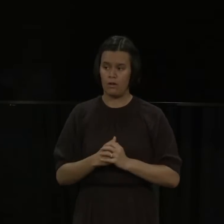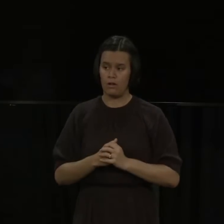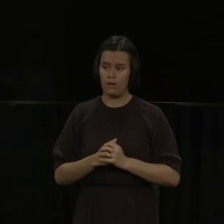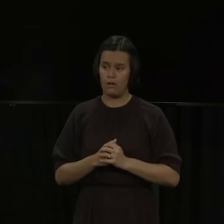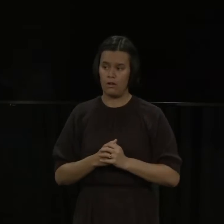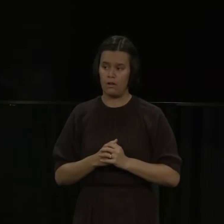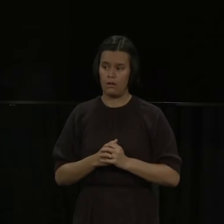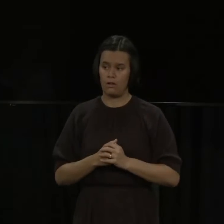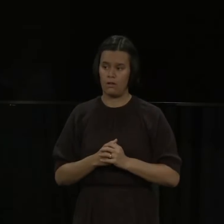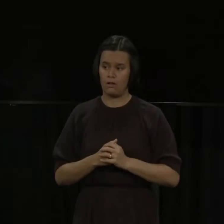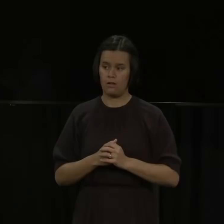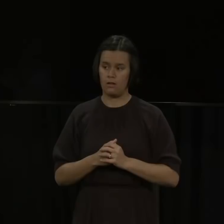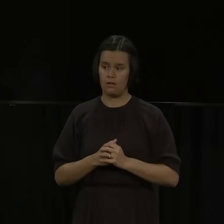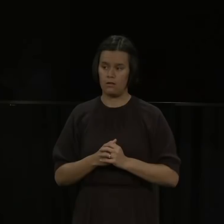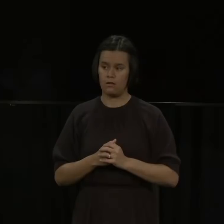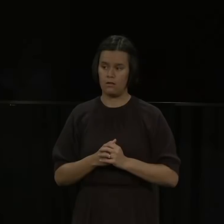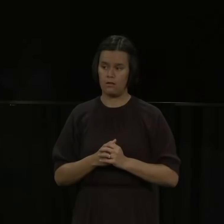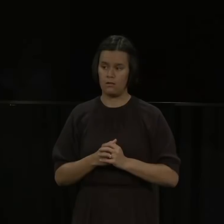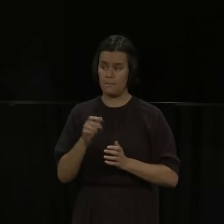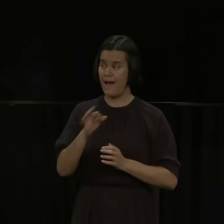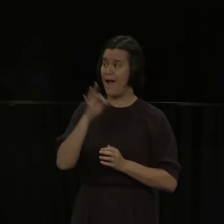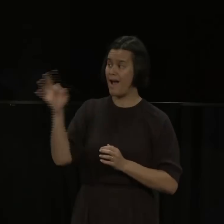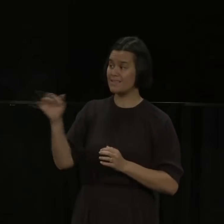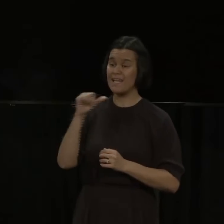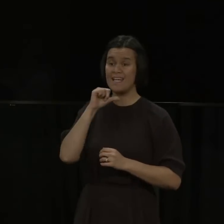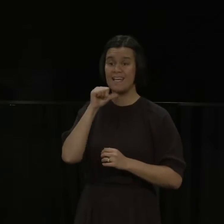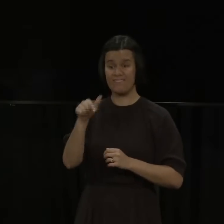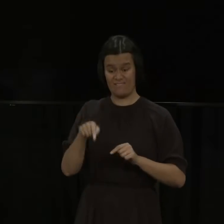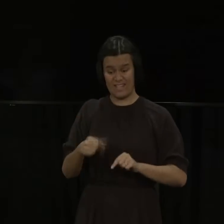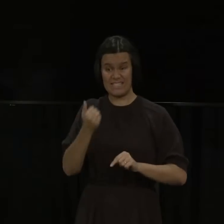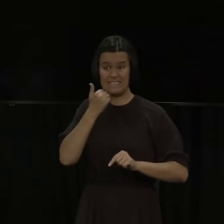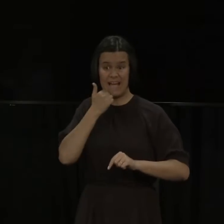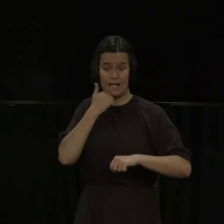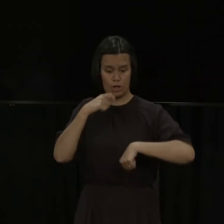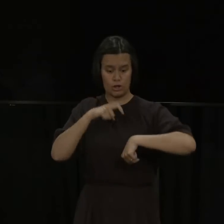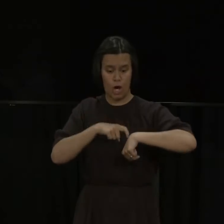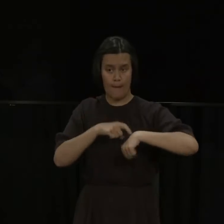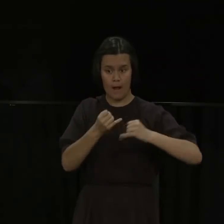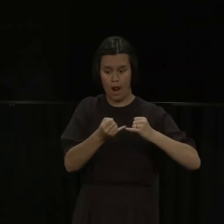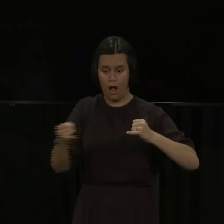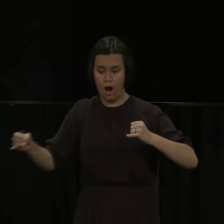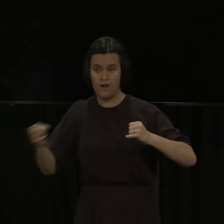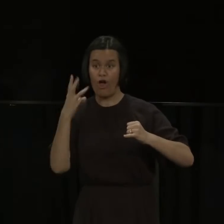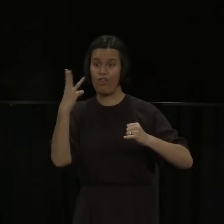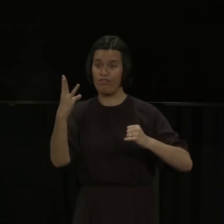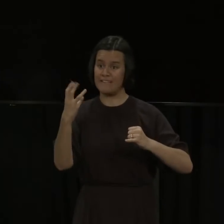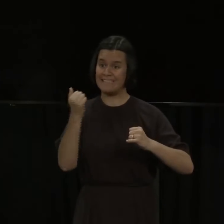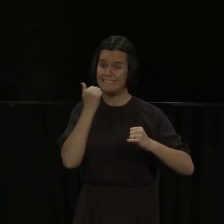forward apparently with the Conservative last date you are